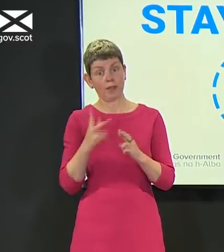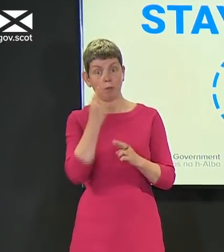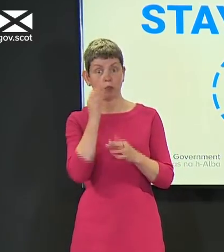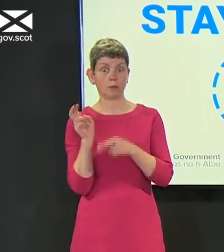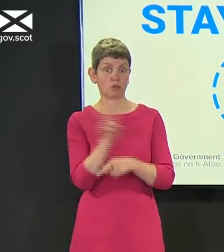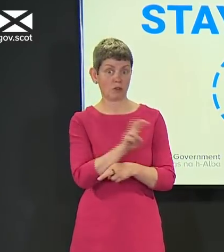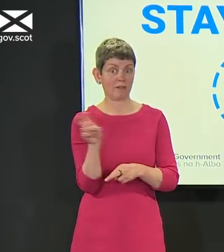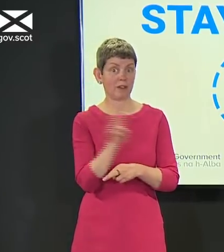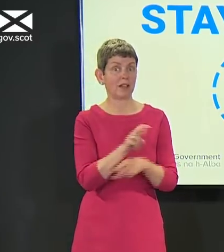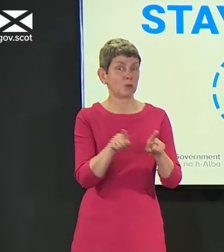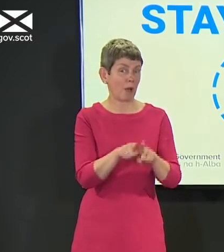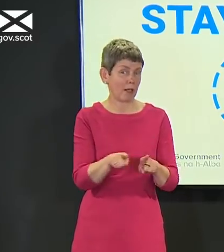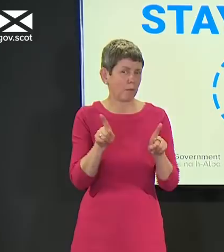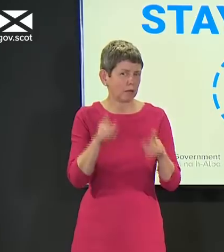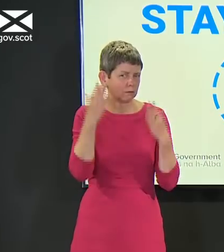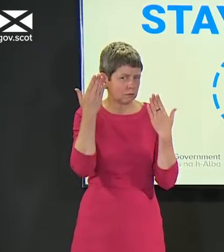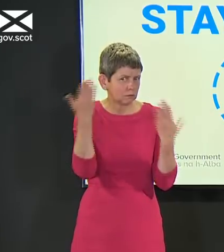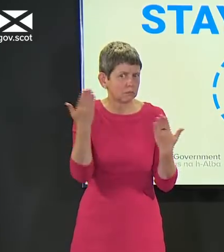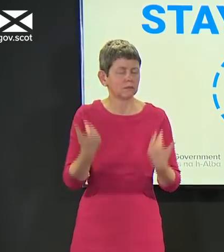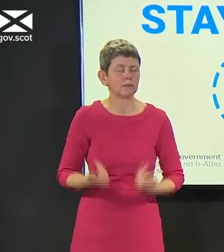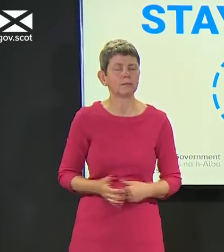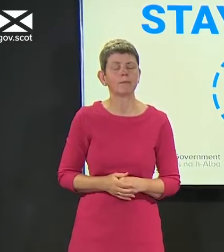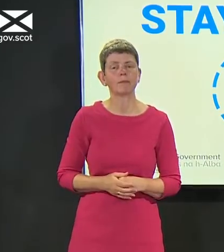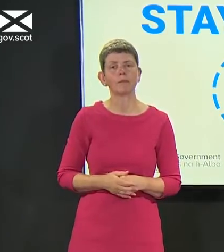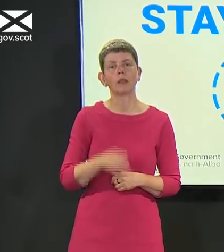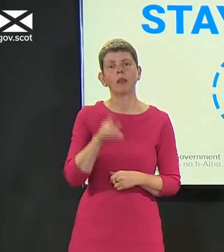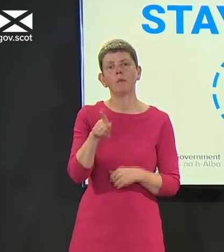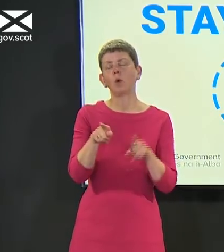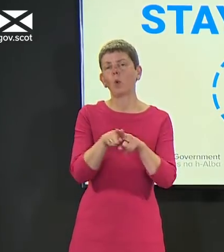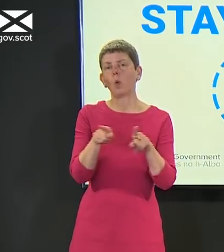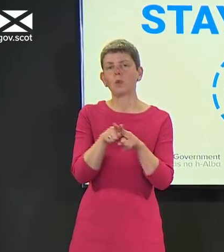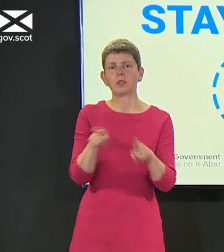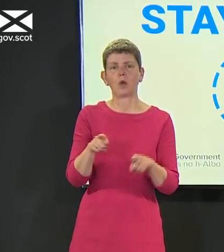and from other parts of the common travel area including the republic of Ireland the Isle of